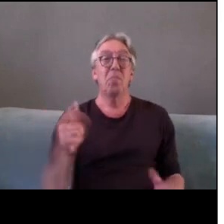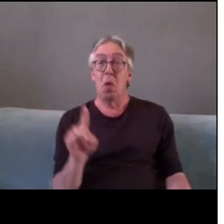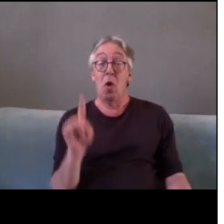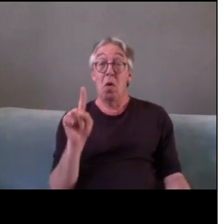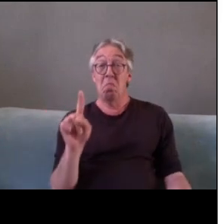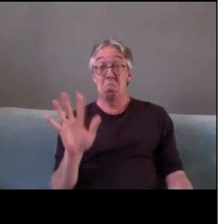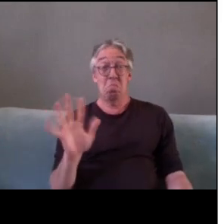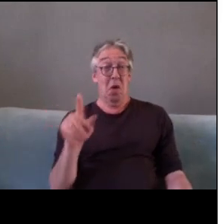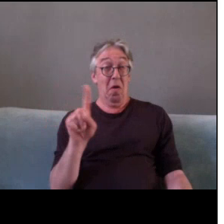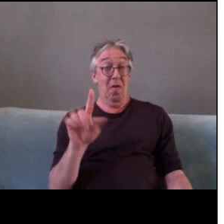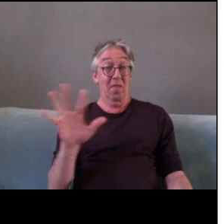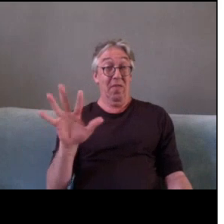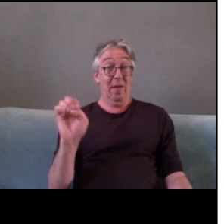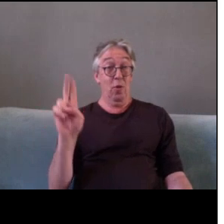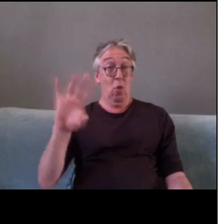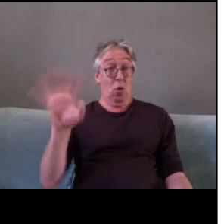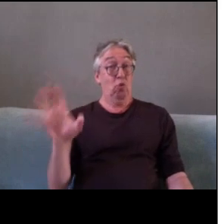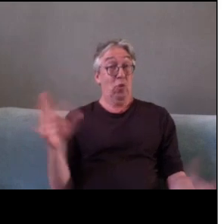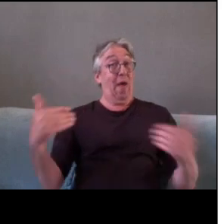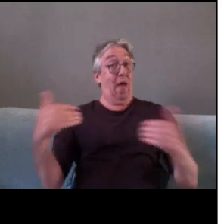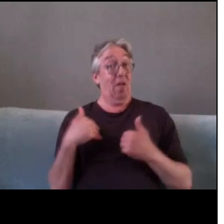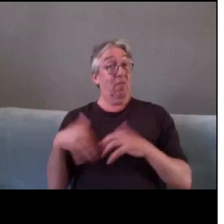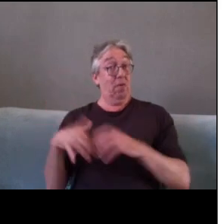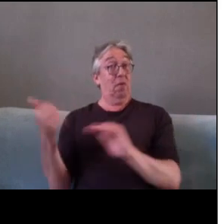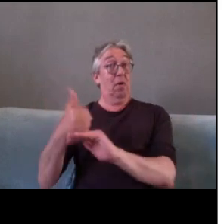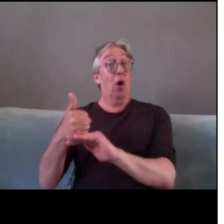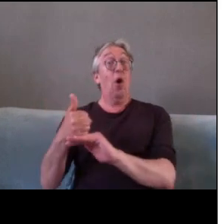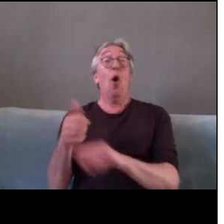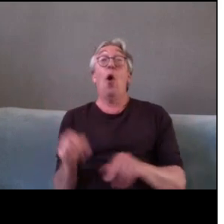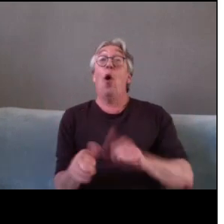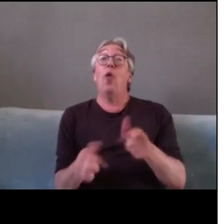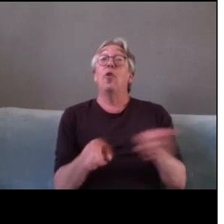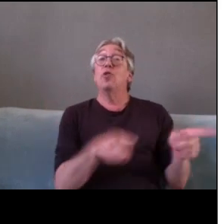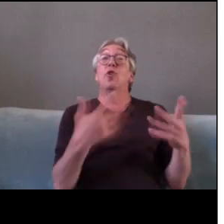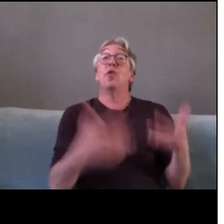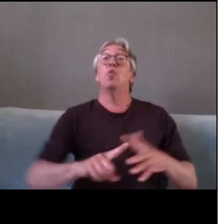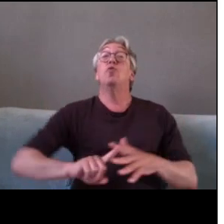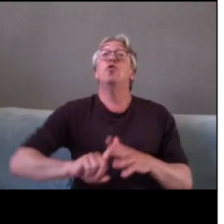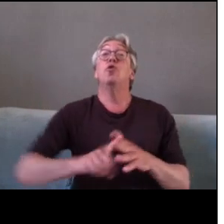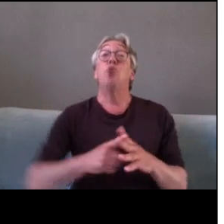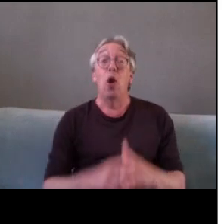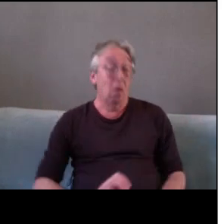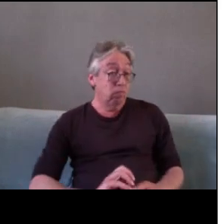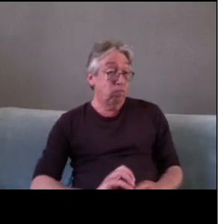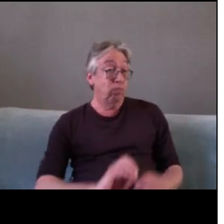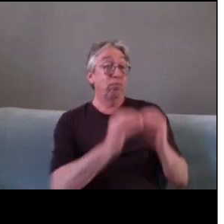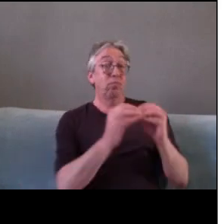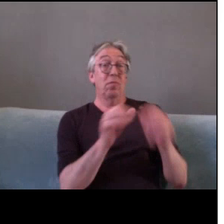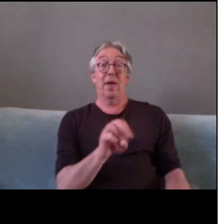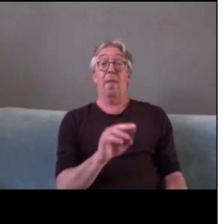and some are also starting to implement it. So there will be more countries that implement.